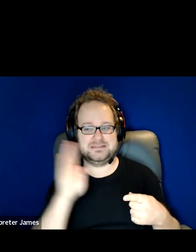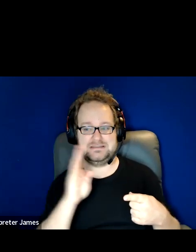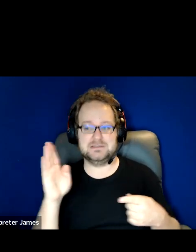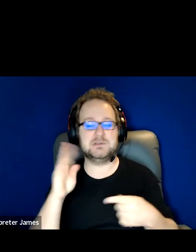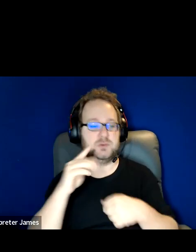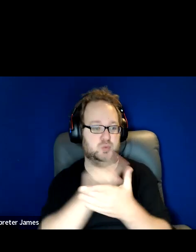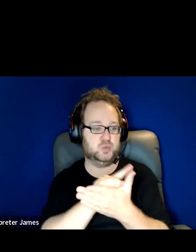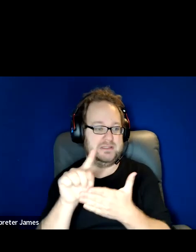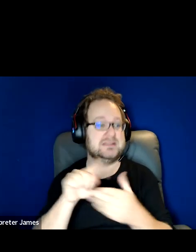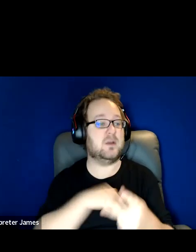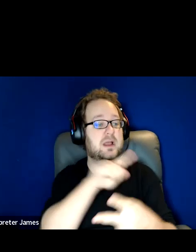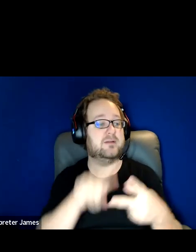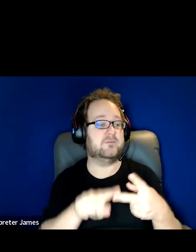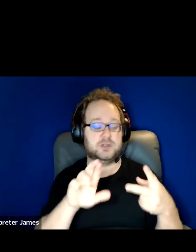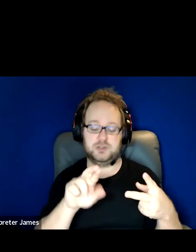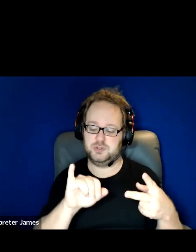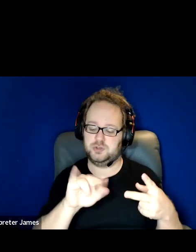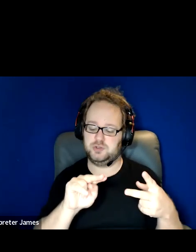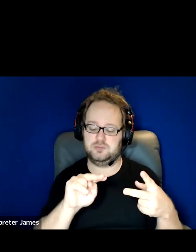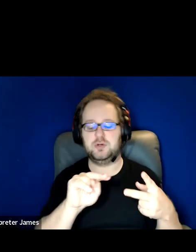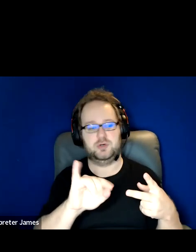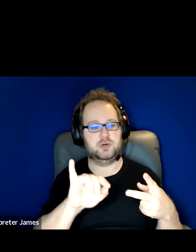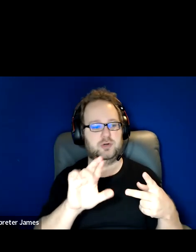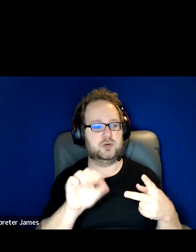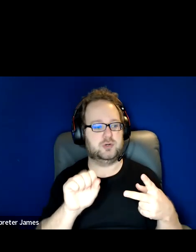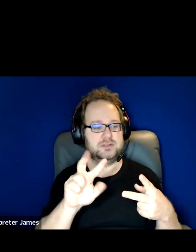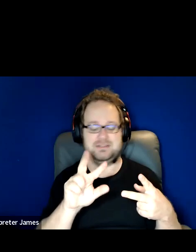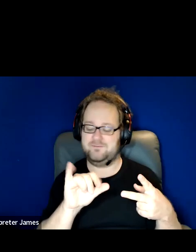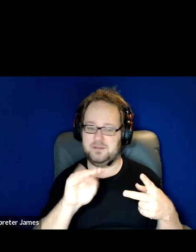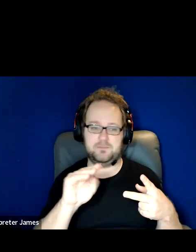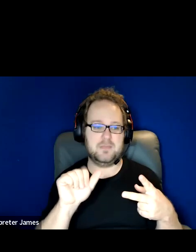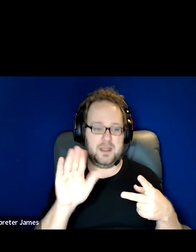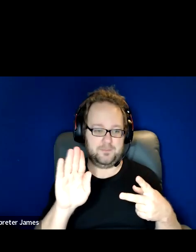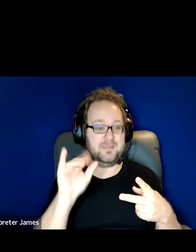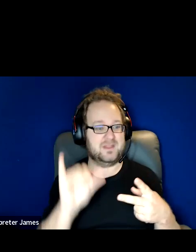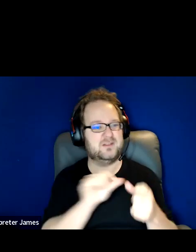Nirsevimab, a long acting monoclonal antibody for RSV for infants.